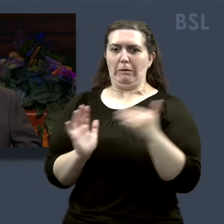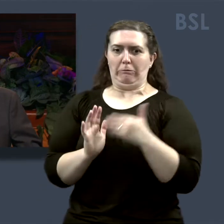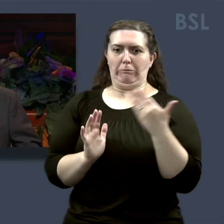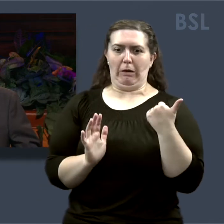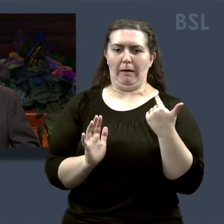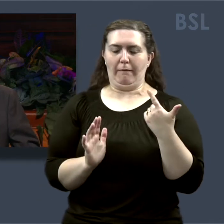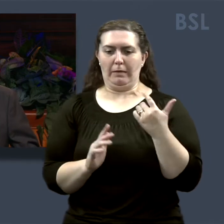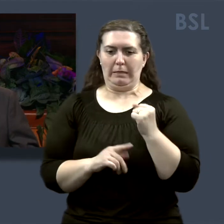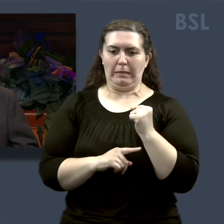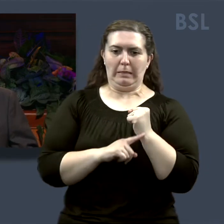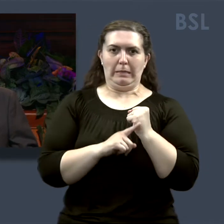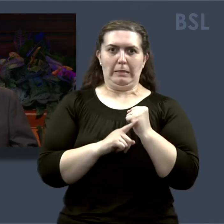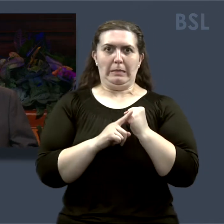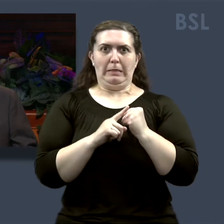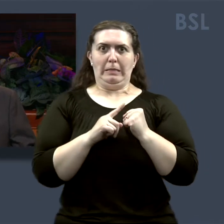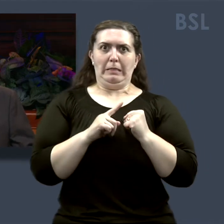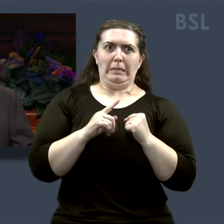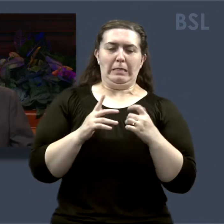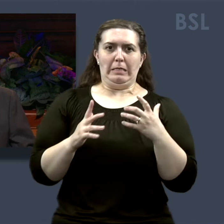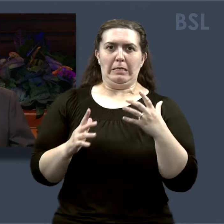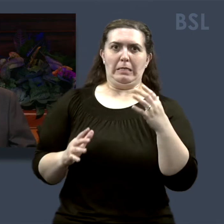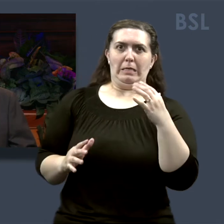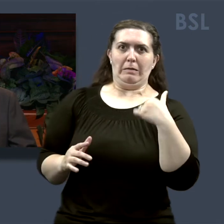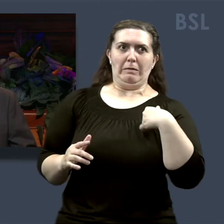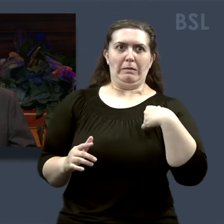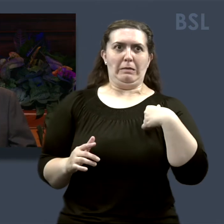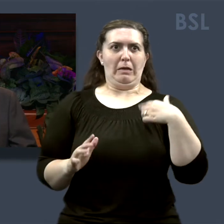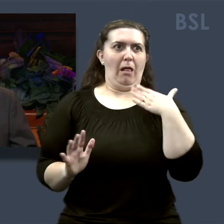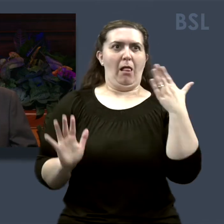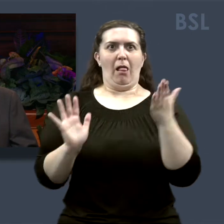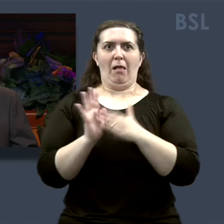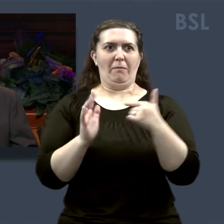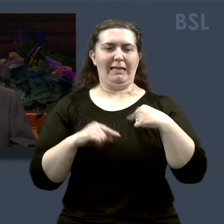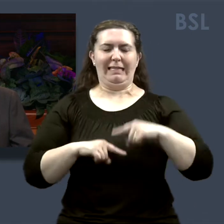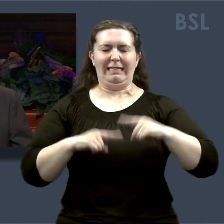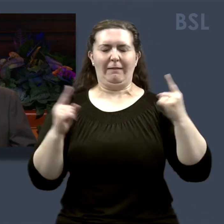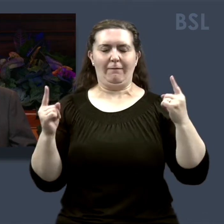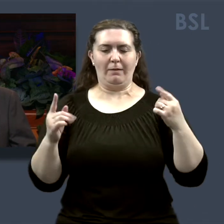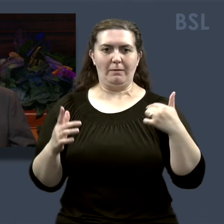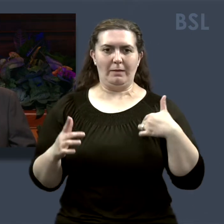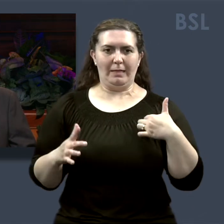I had just arrived, and already everyone thought I was different.